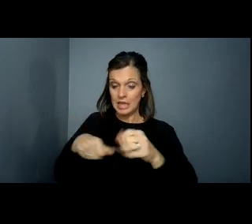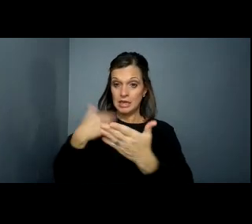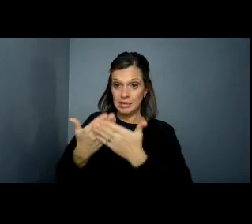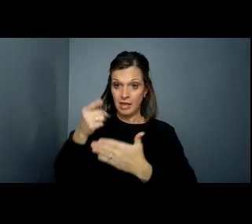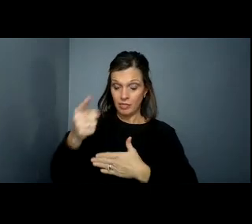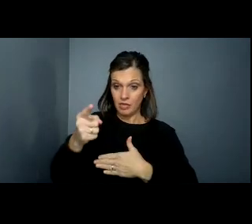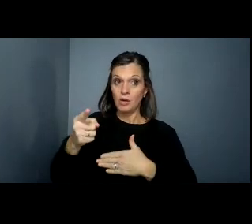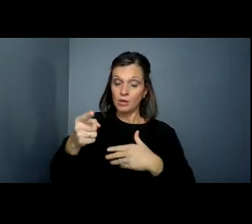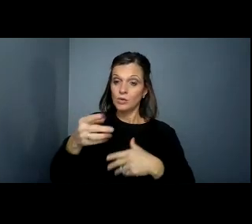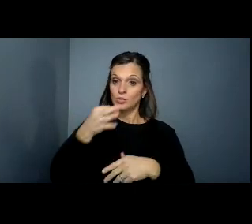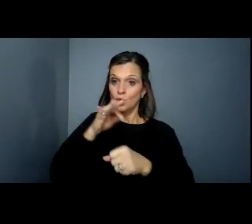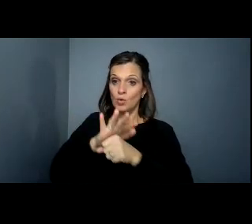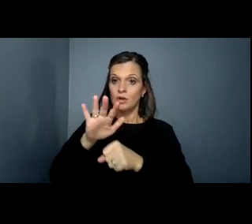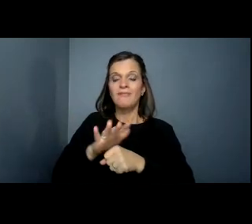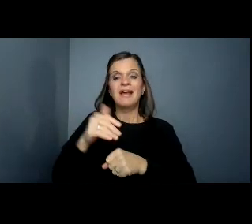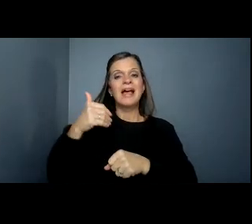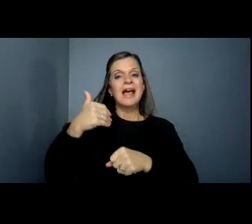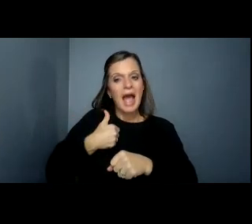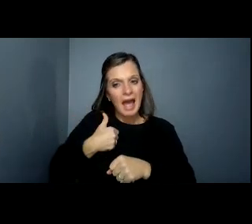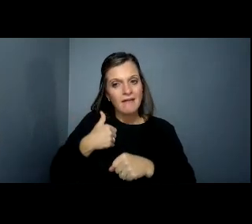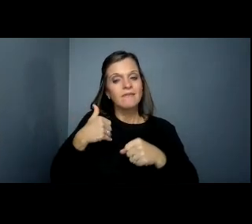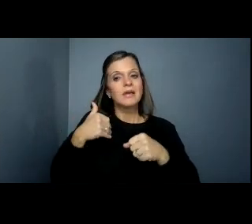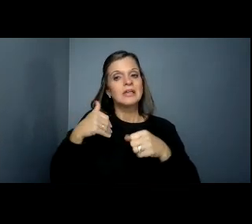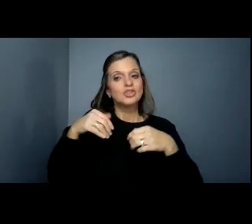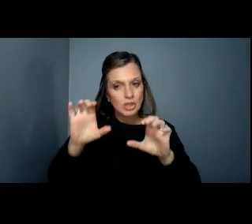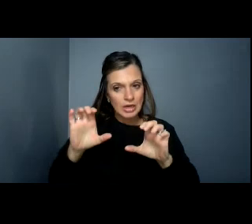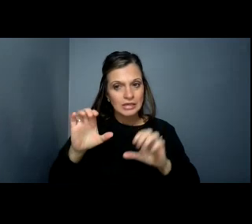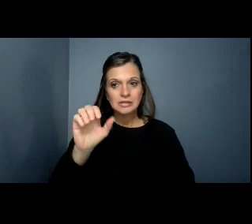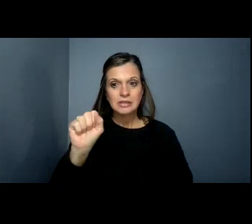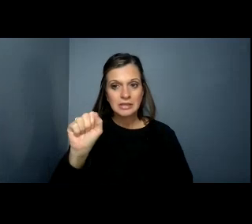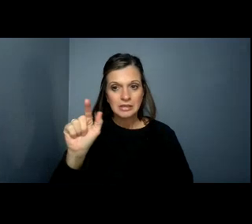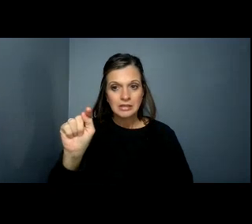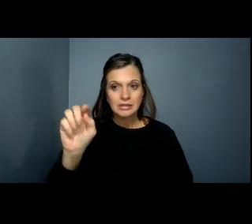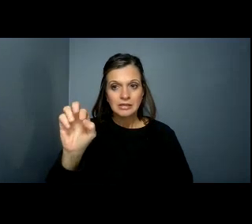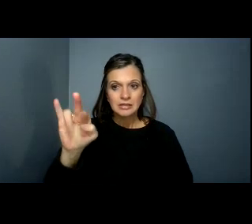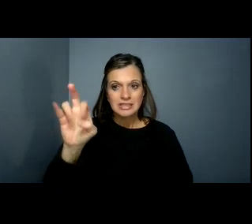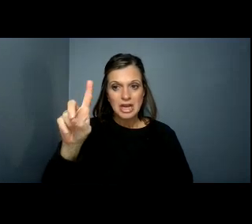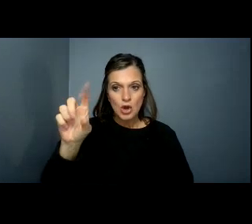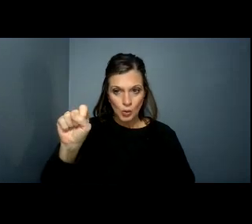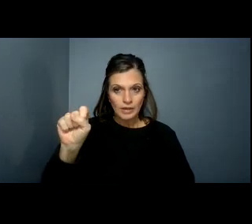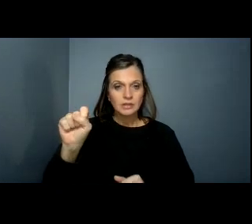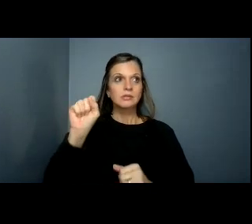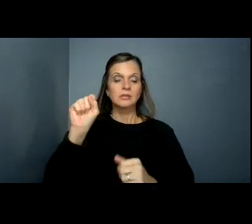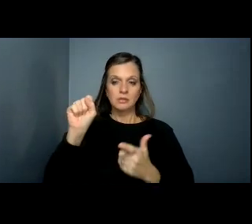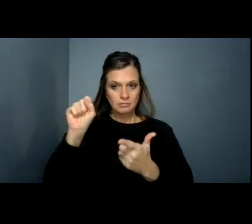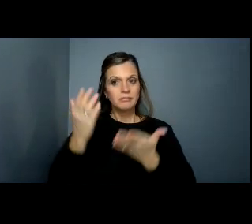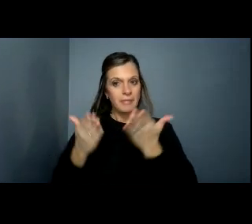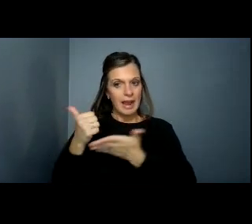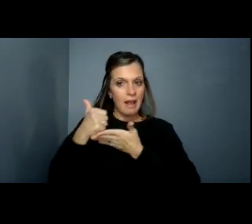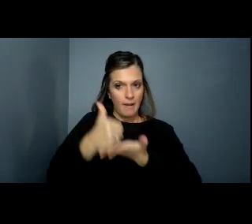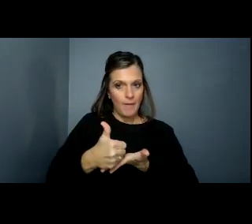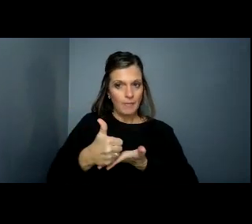Will can restore it if you catch it soon enough. So you got to tell the receptionist need it today.